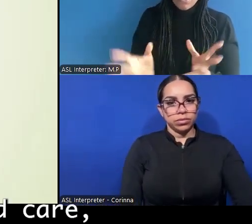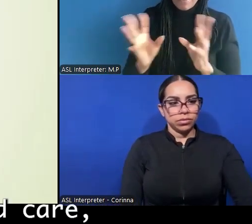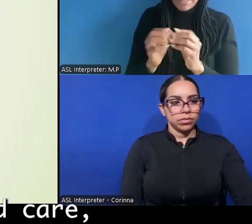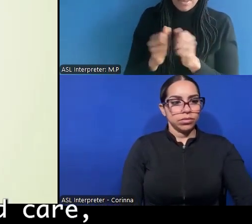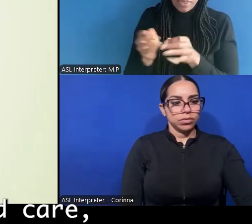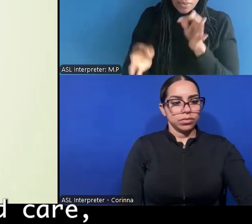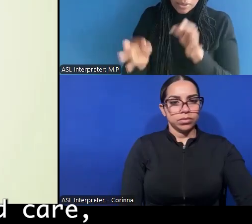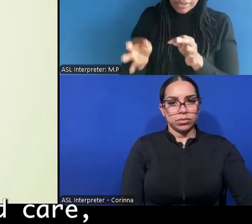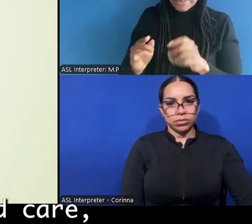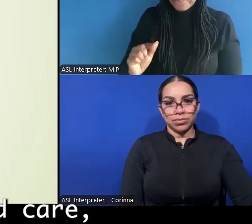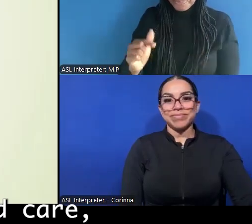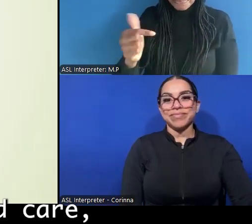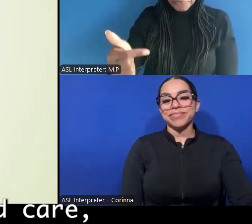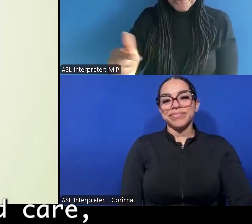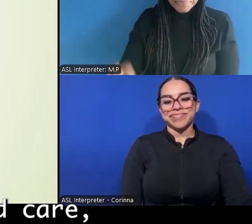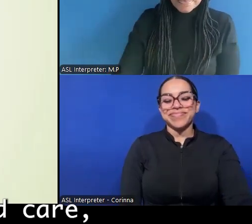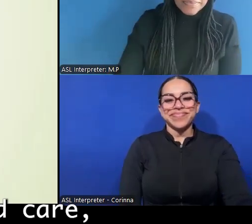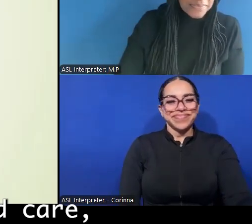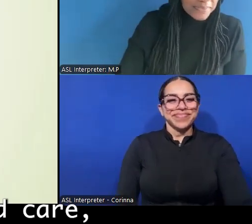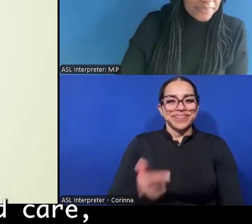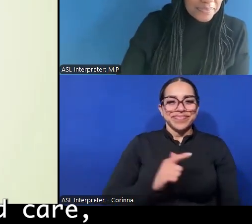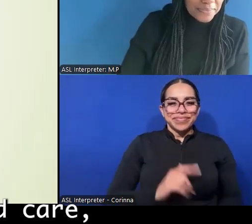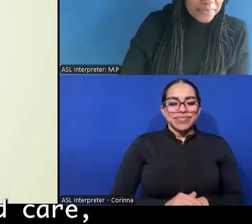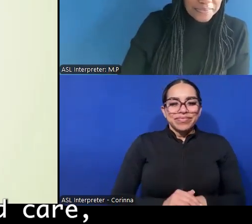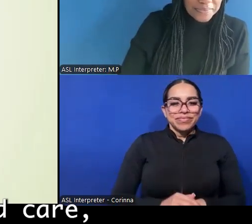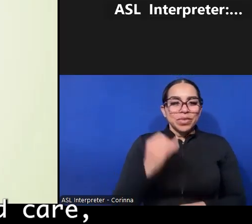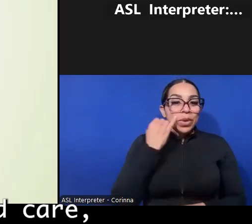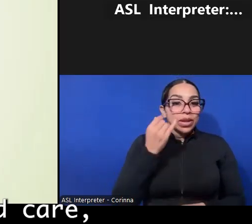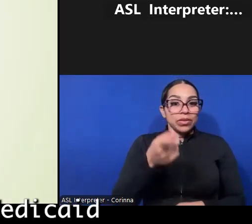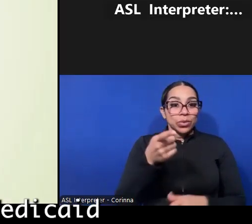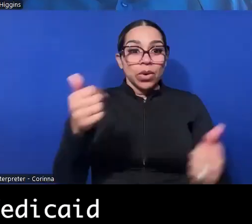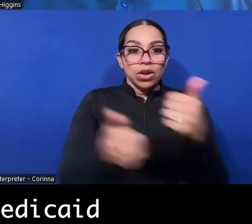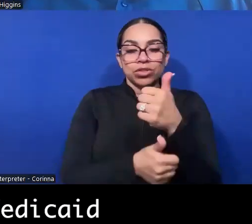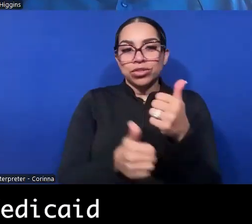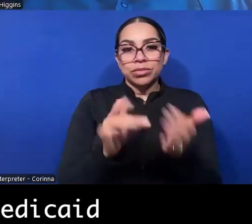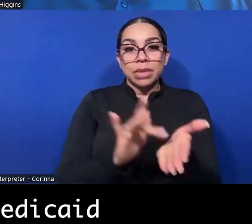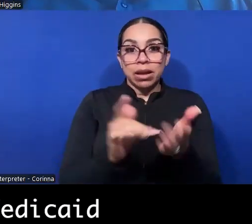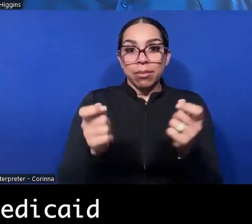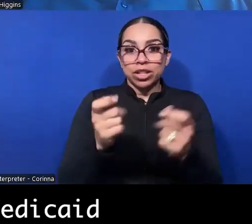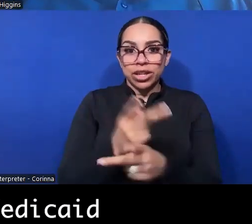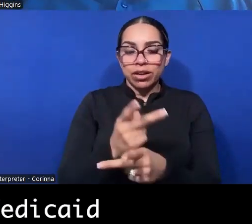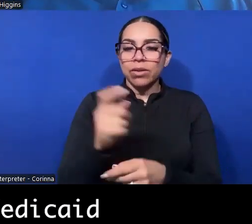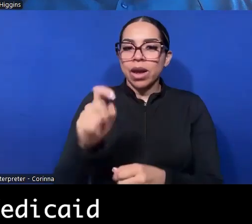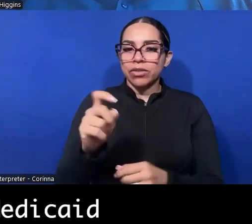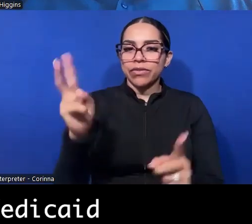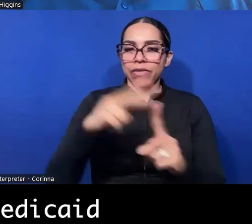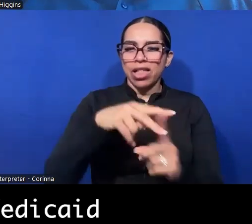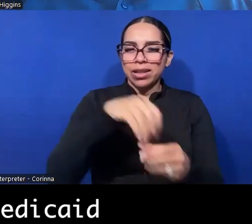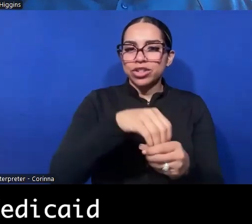So if you're in Medi-Cal Managed Care, what they, what's required is that you file an internal grievance with your Medi Medi-Cal managed care provider.